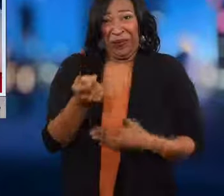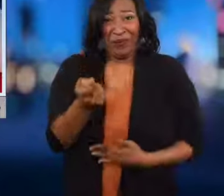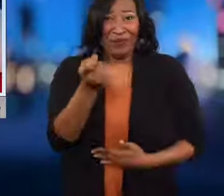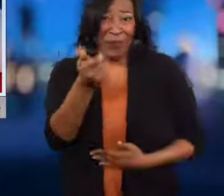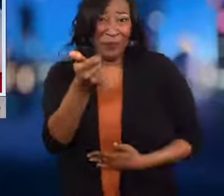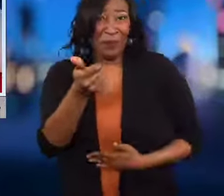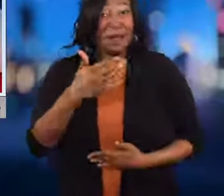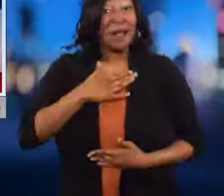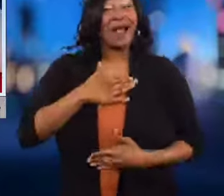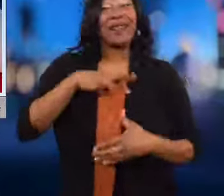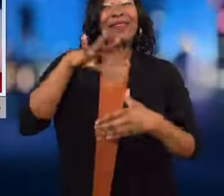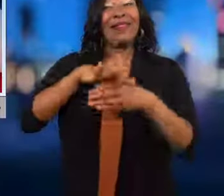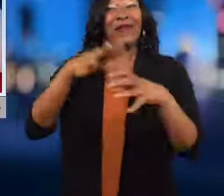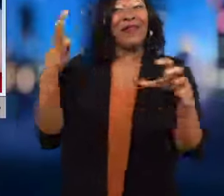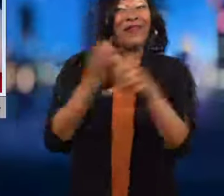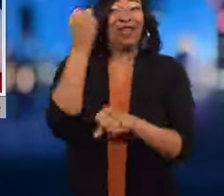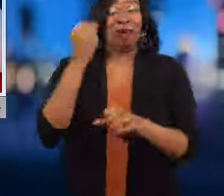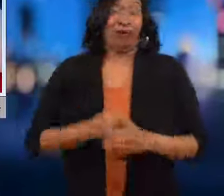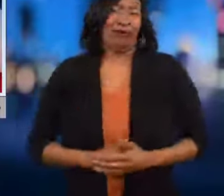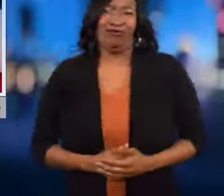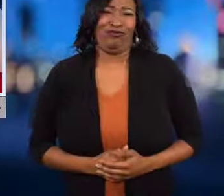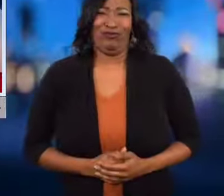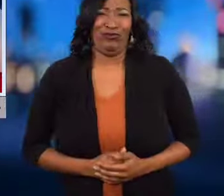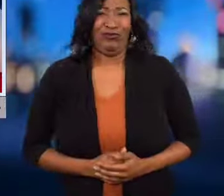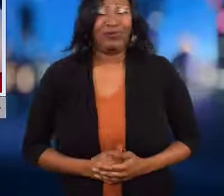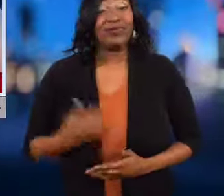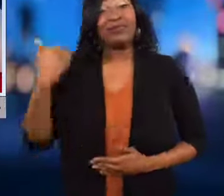to do with his election victory.